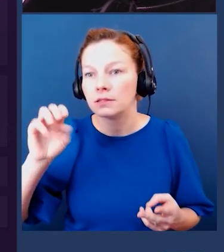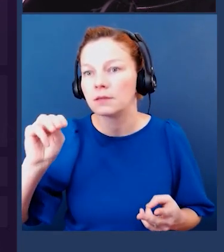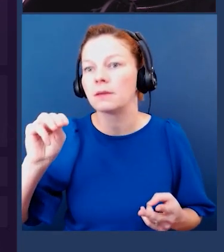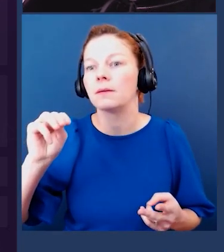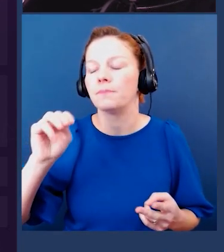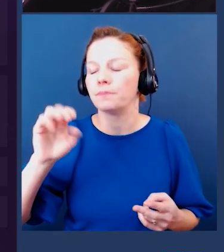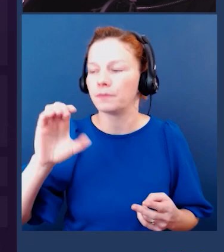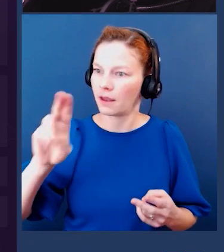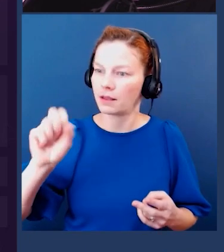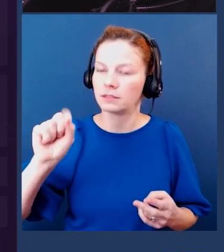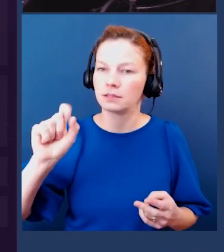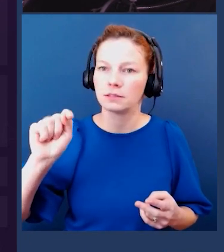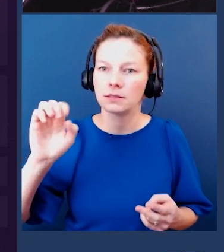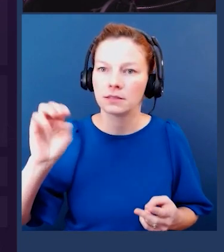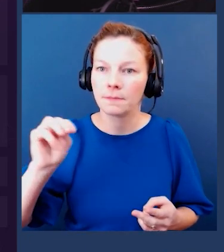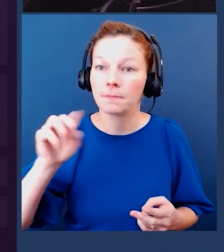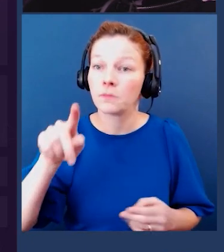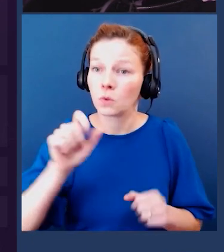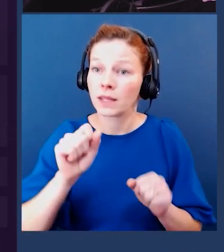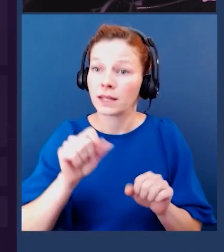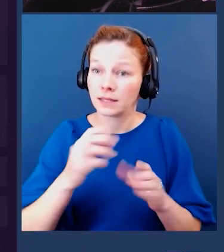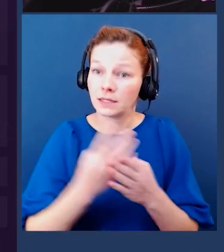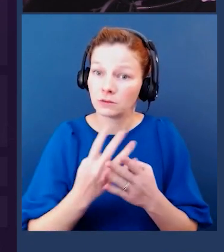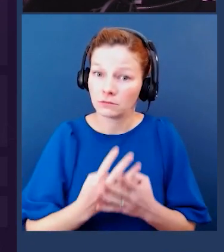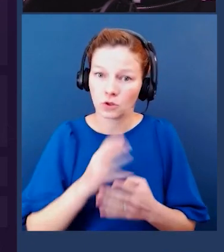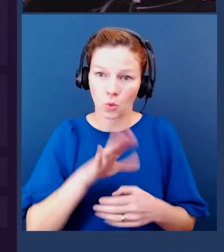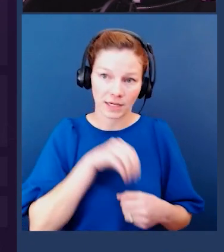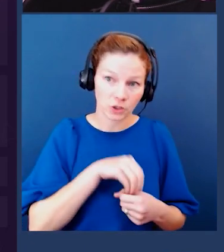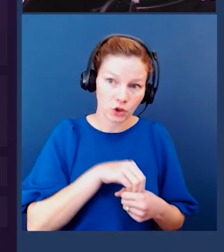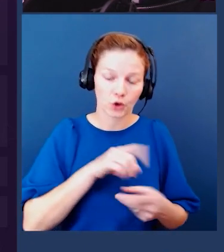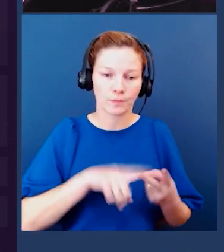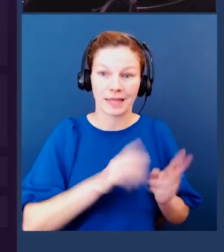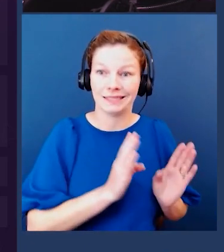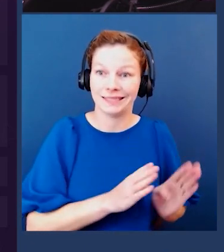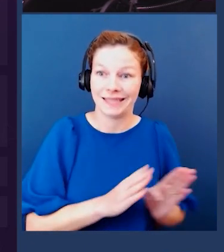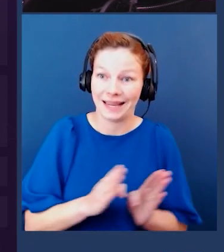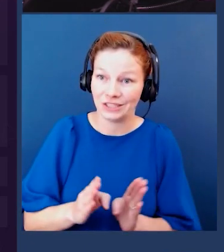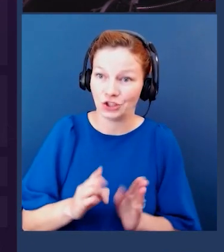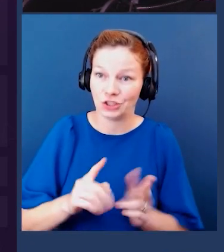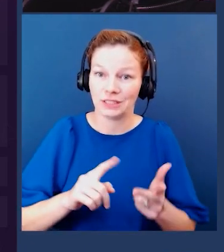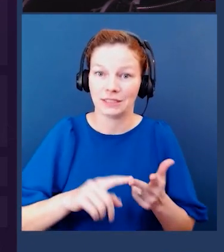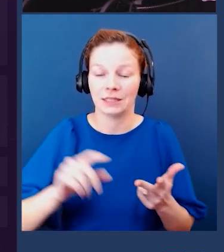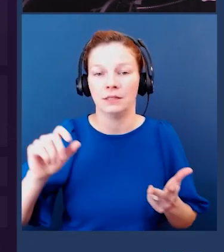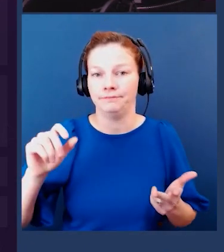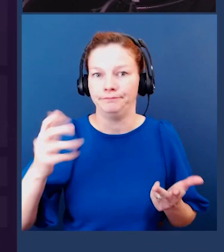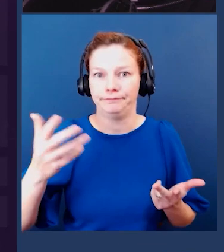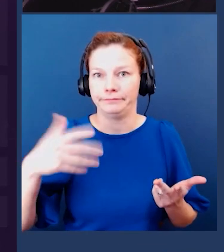internal branch, your staging activity, you can filter out, you know, event reoms.